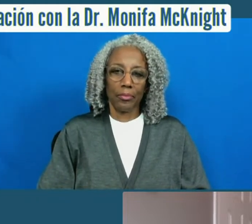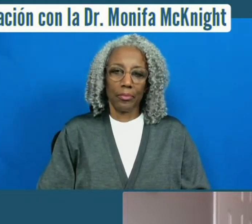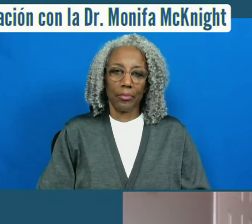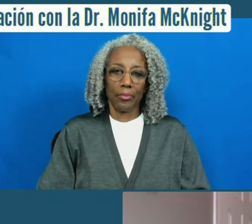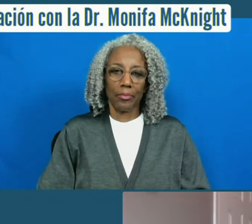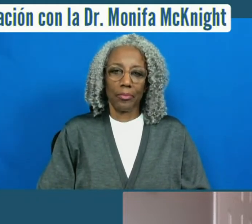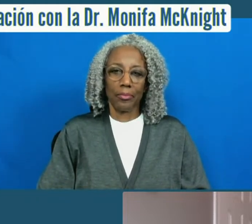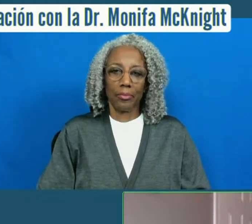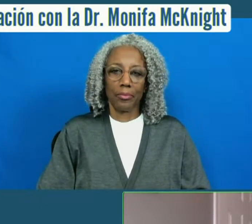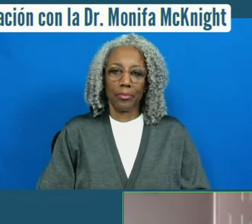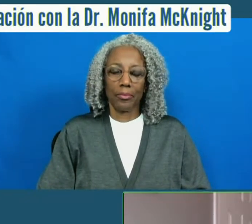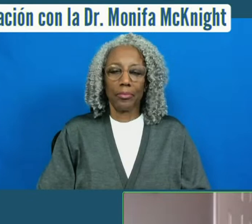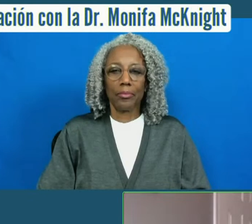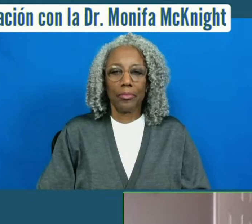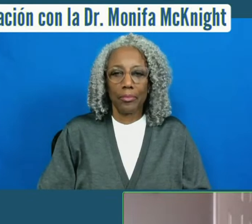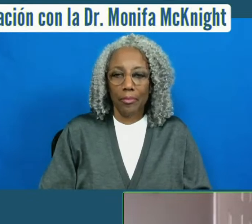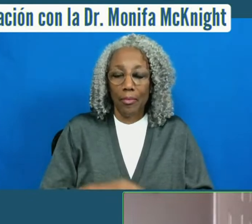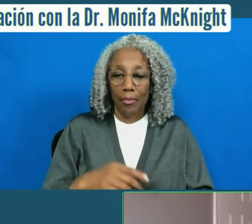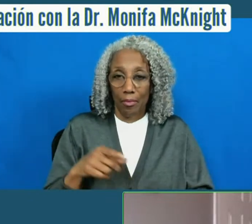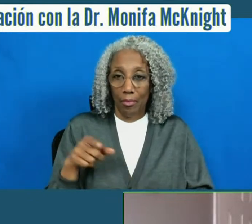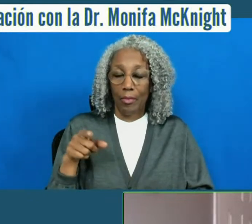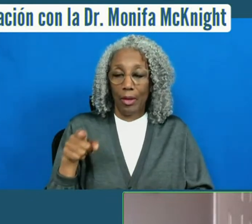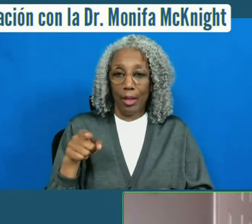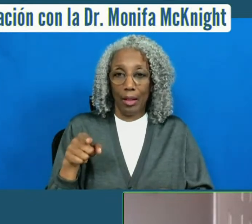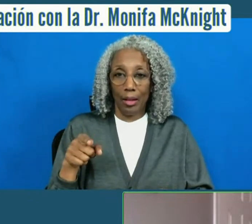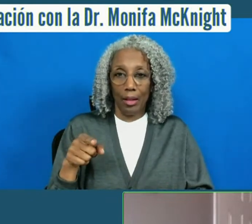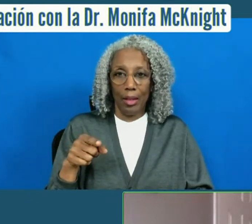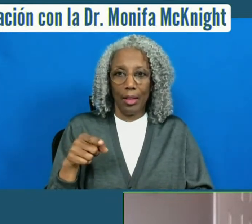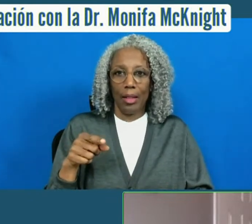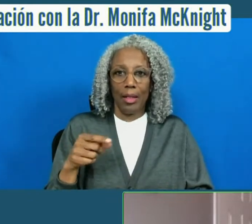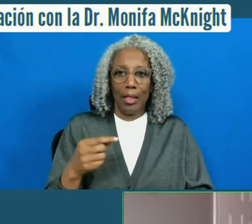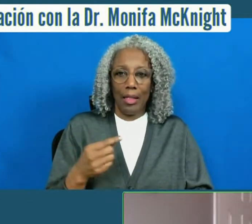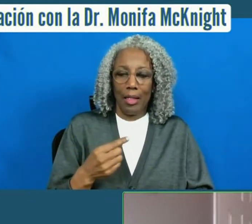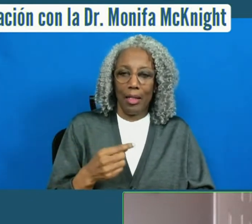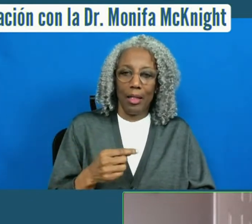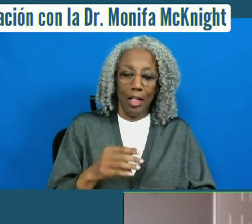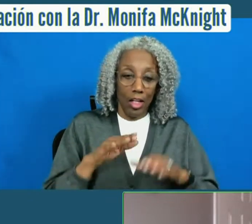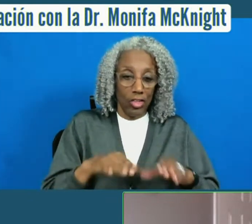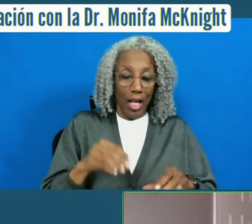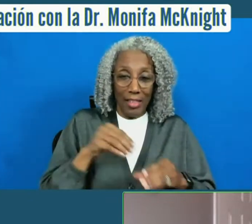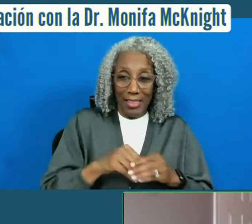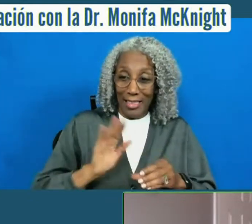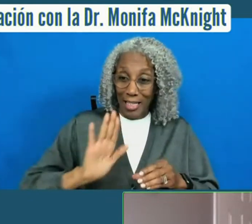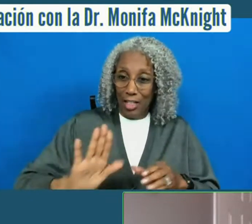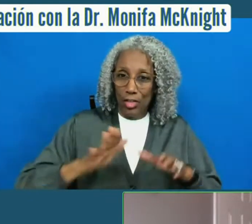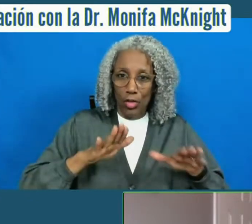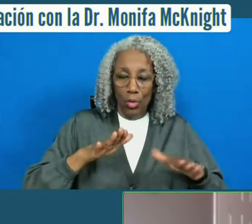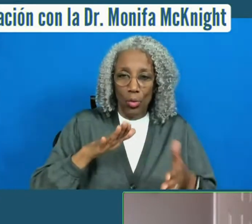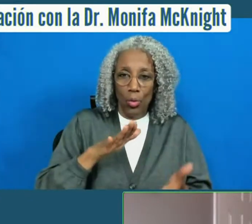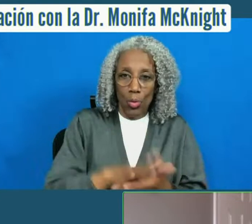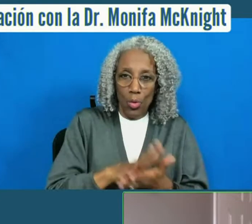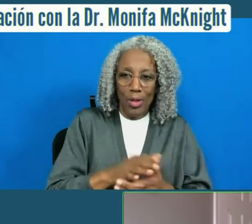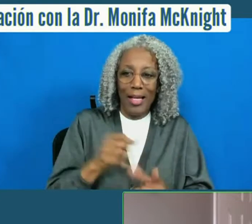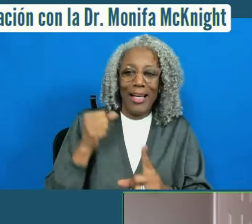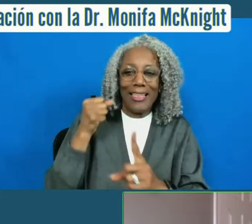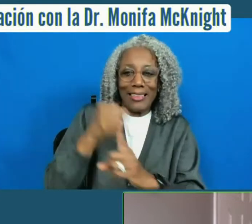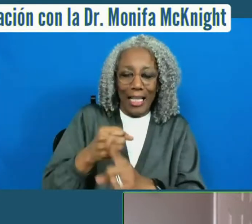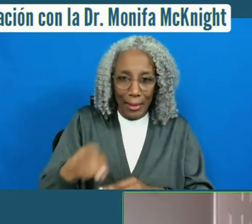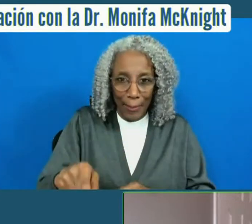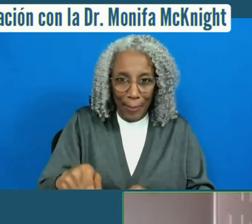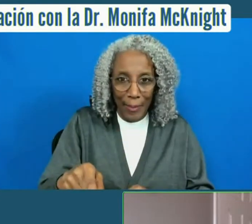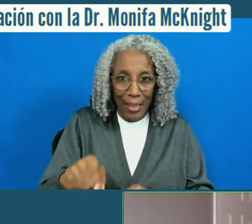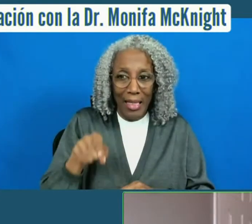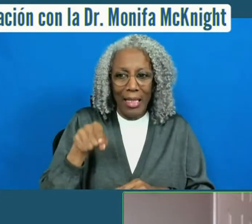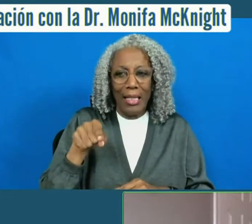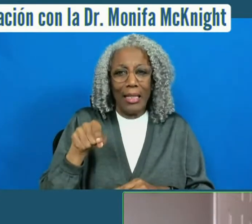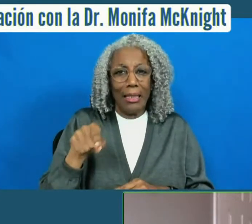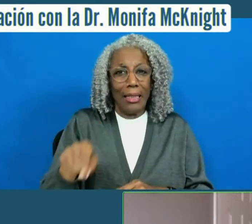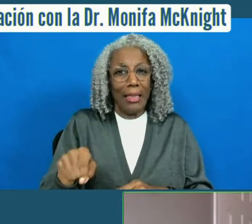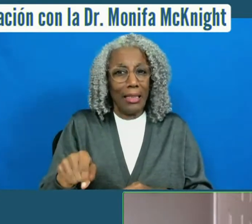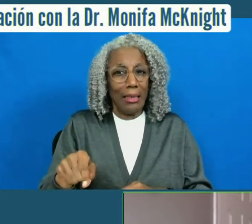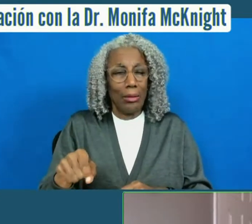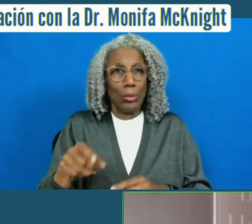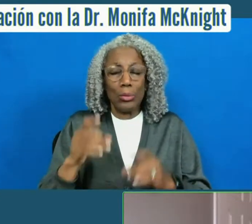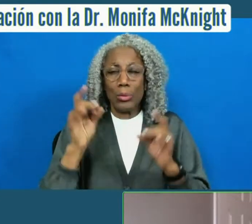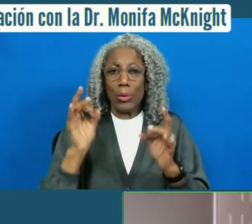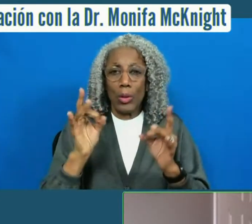Chill. Um he was attacked by a